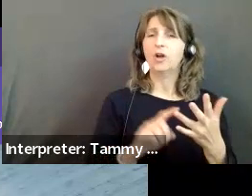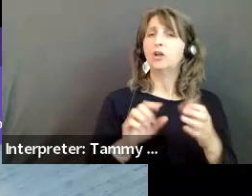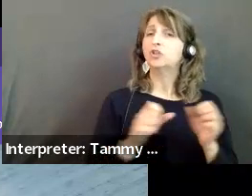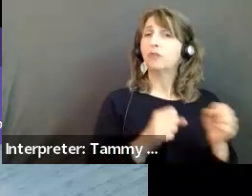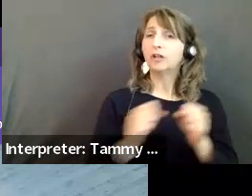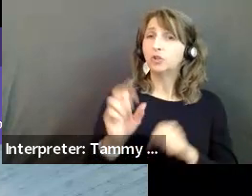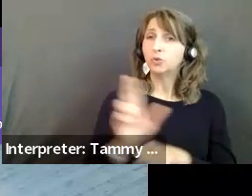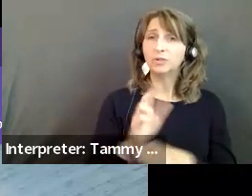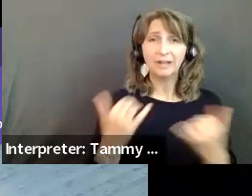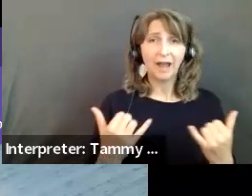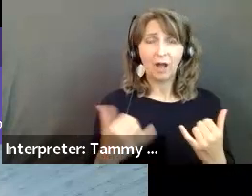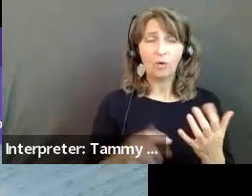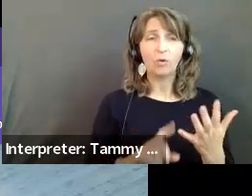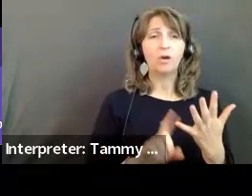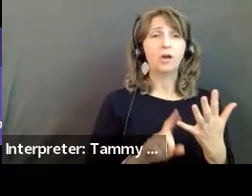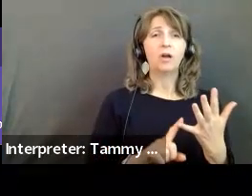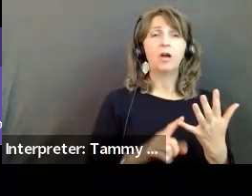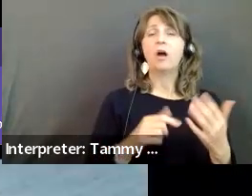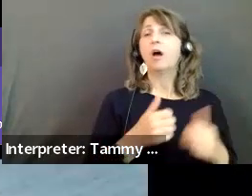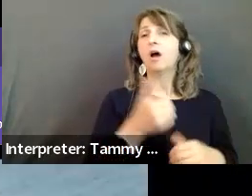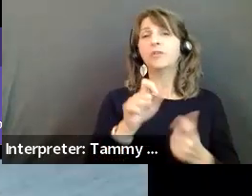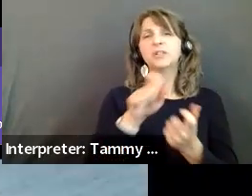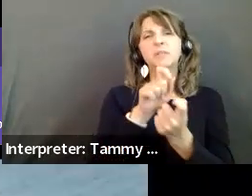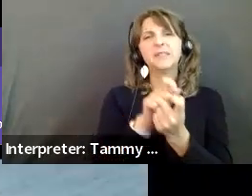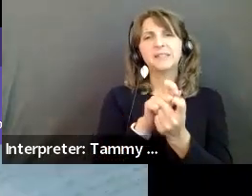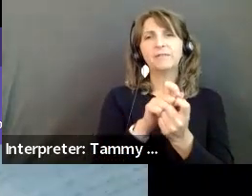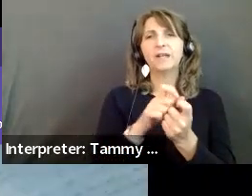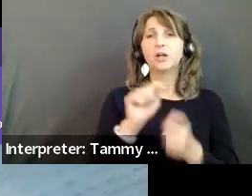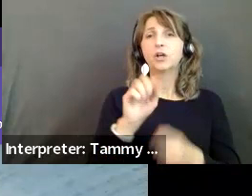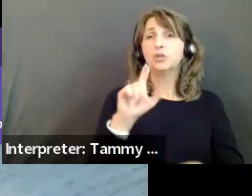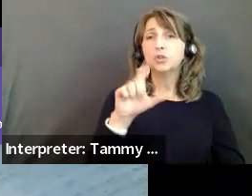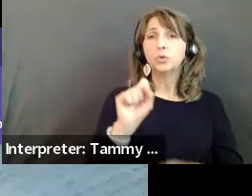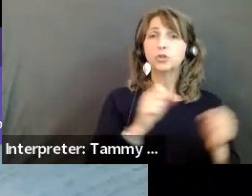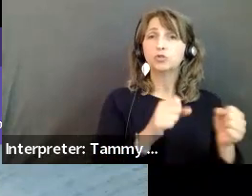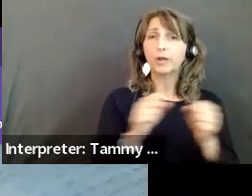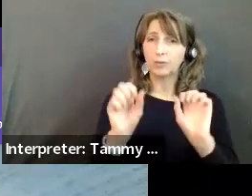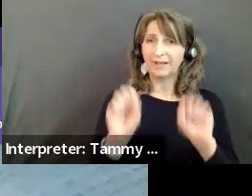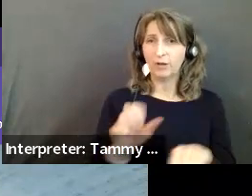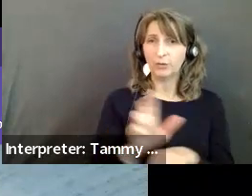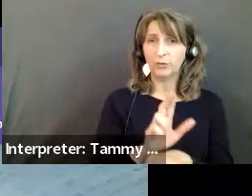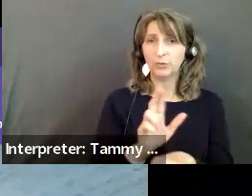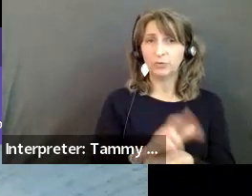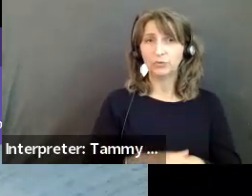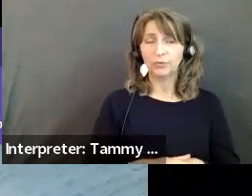And then are there any specific tools or strategies we can use? Okay, so here is the big question on the IT.